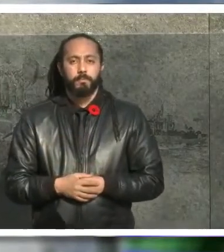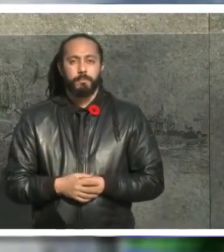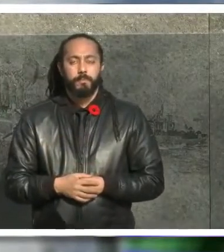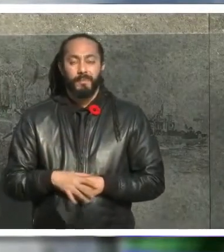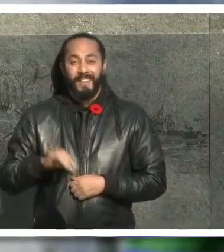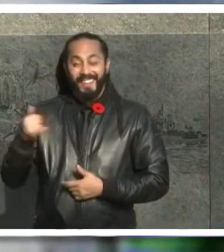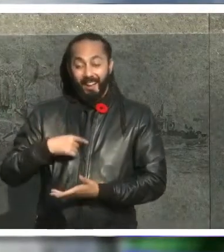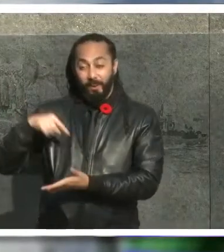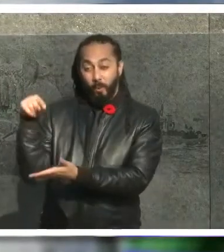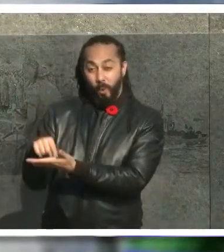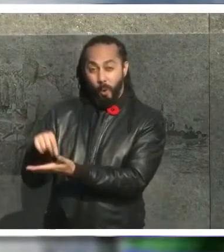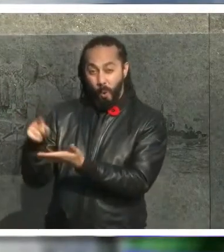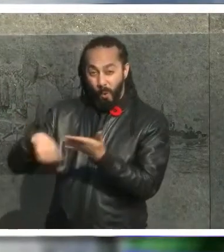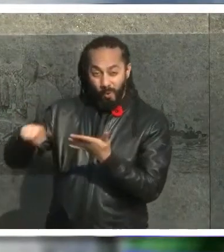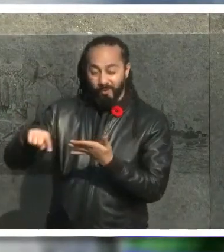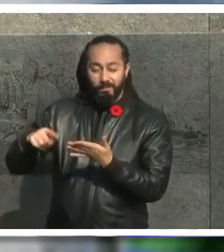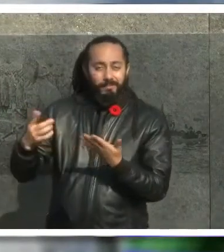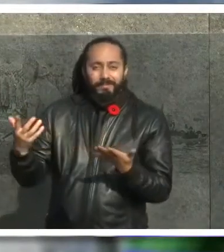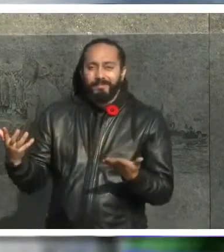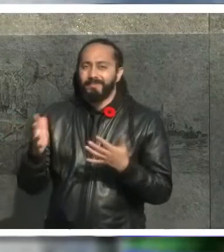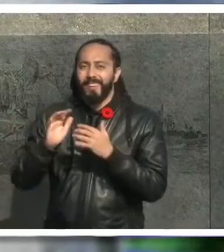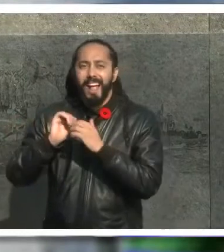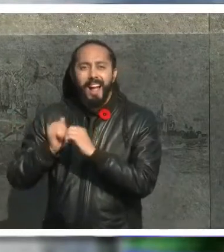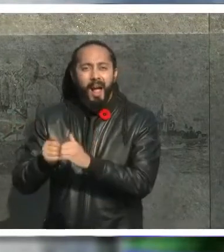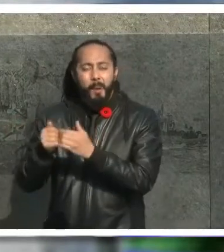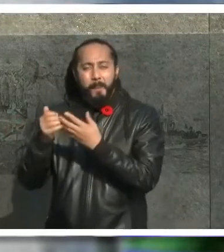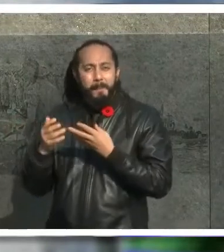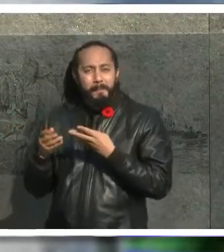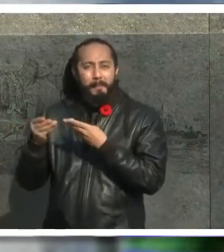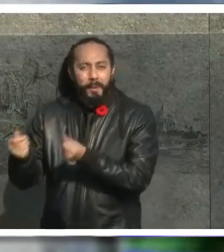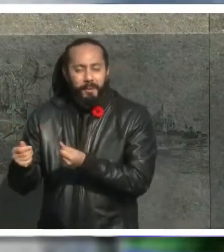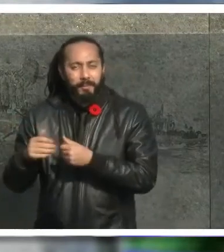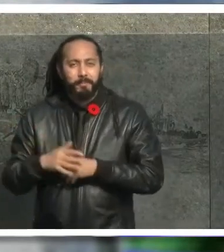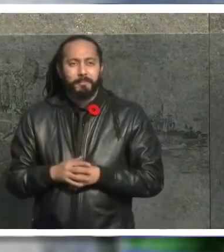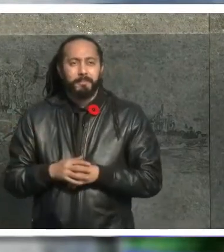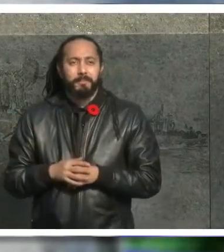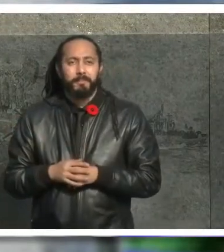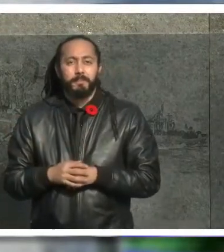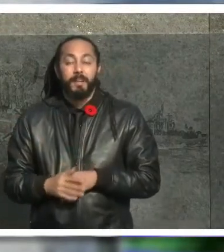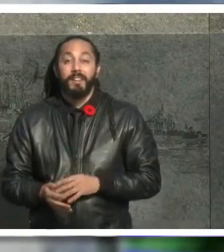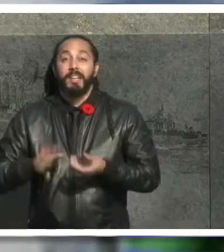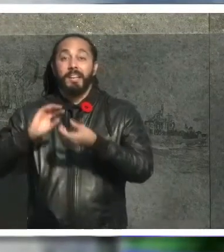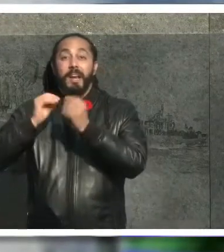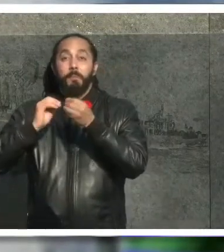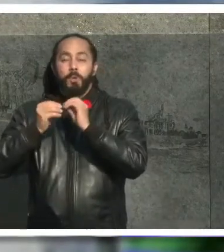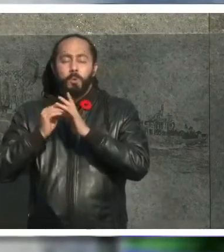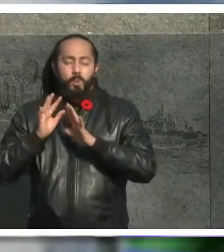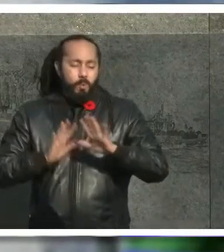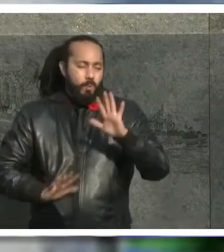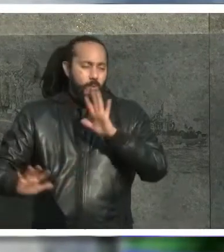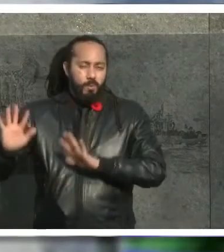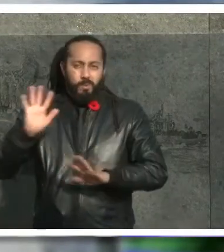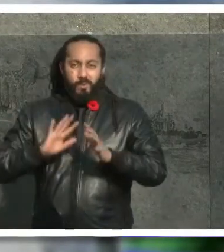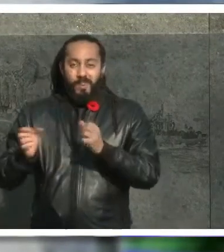conflict. It is a debt we can never fully repay. The numbers are staggering. Those who did not return from battle